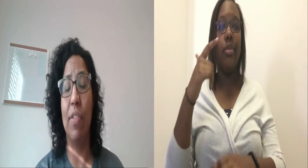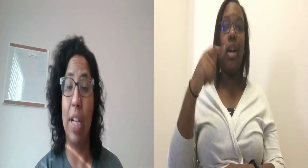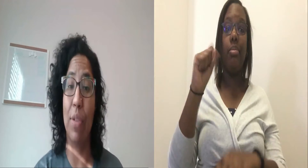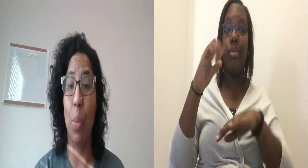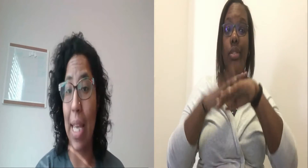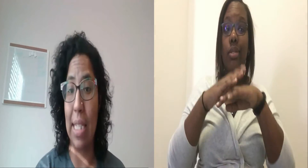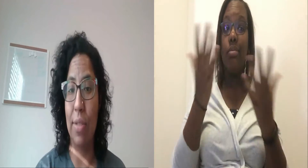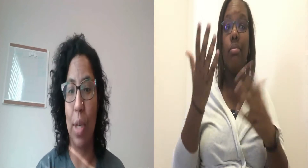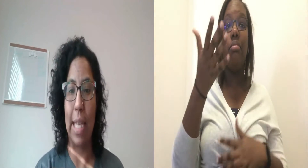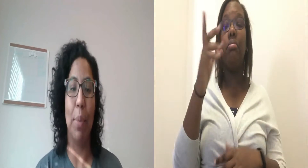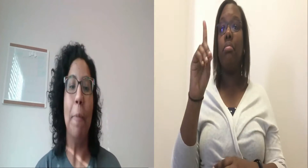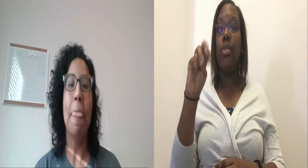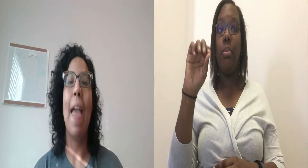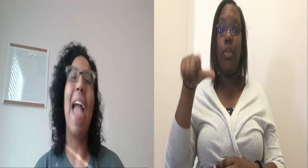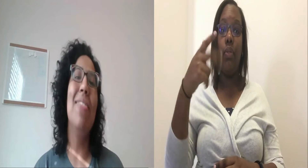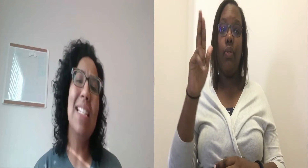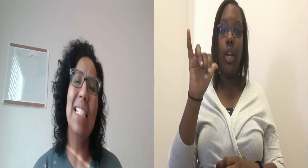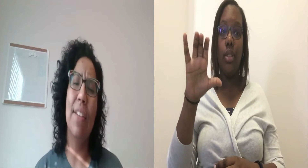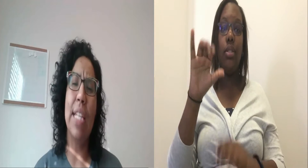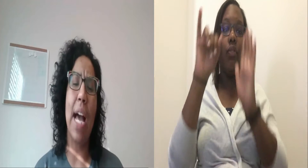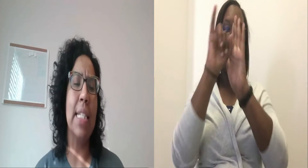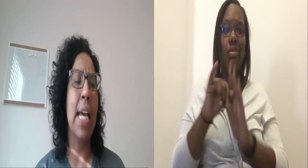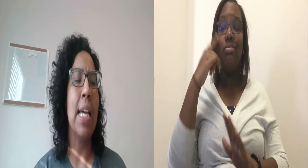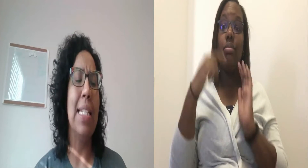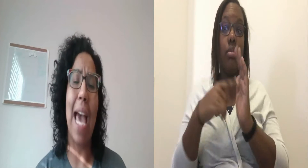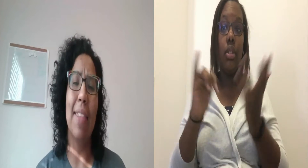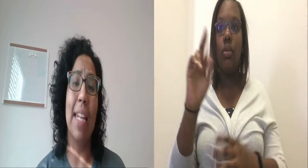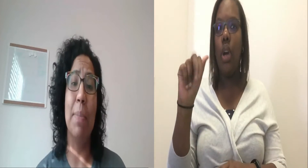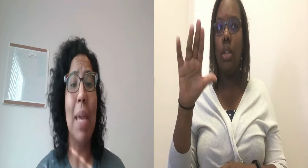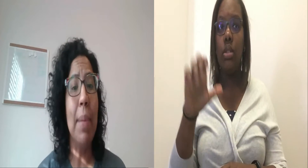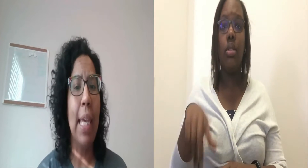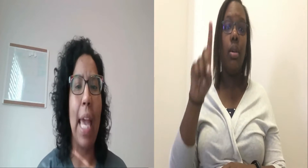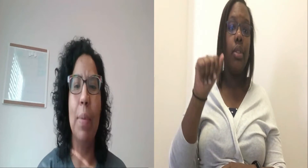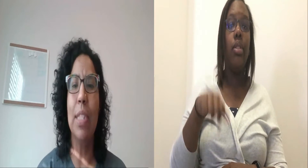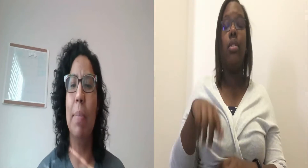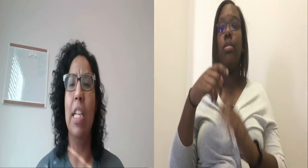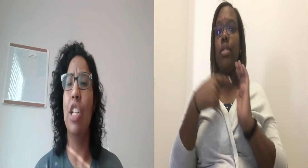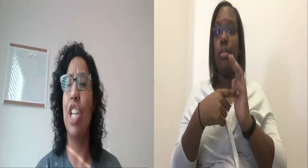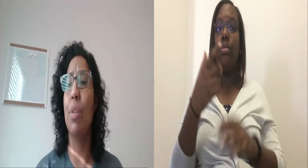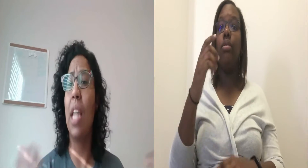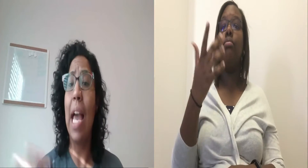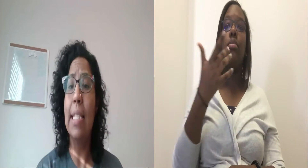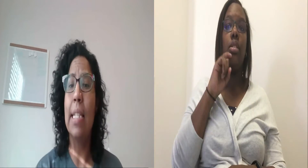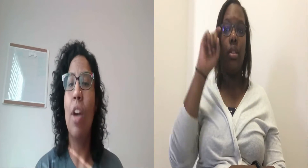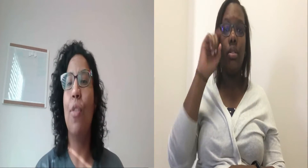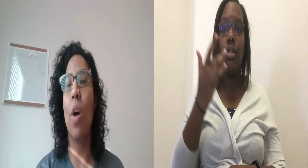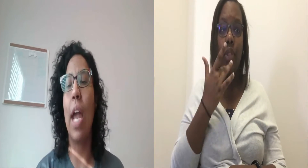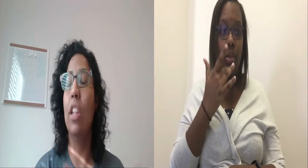in very different ways for example and this gives us data that is maybe able to be generalized for a